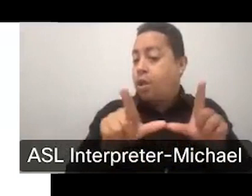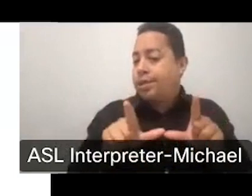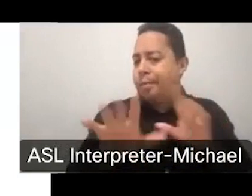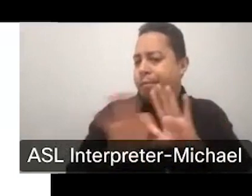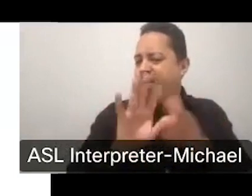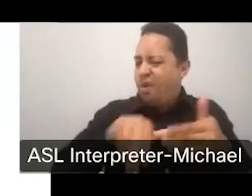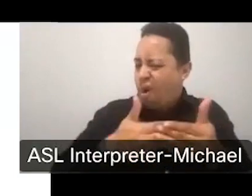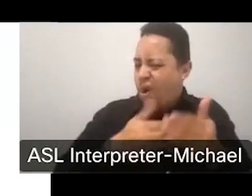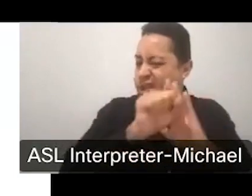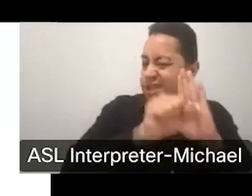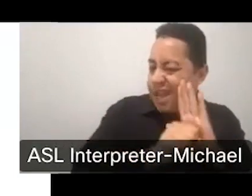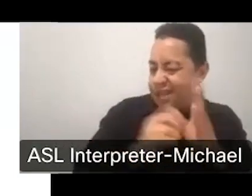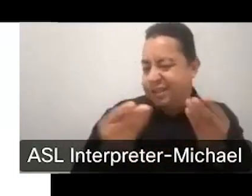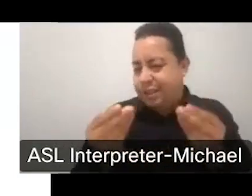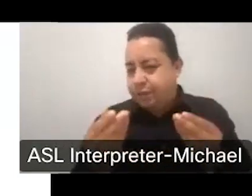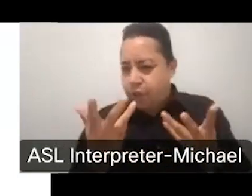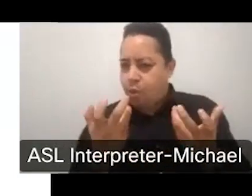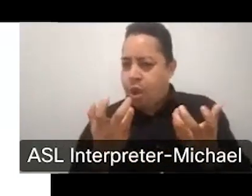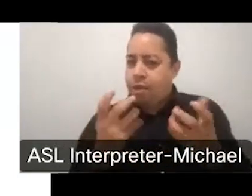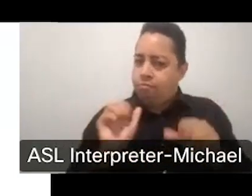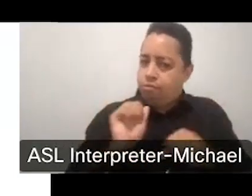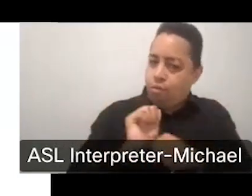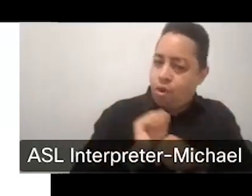working, whether you live there now or not.